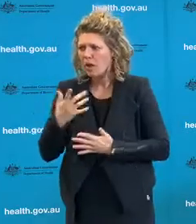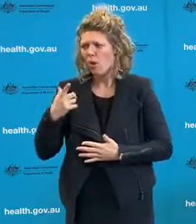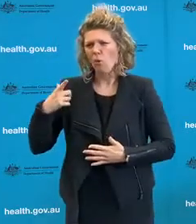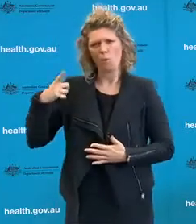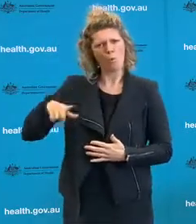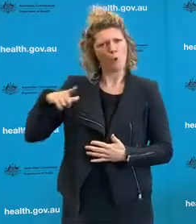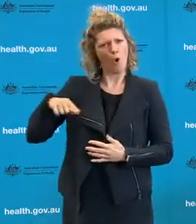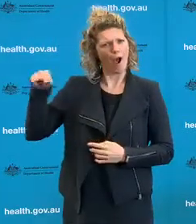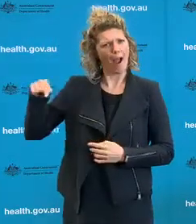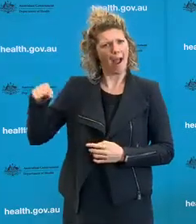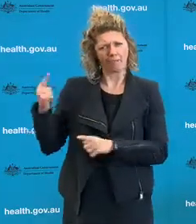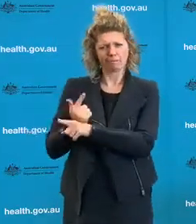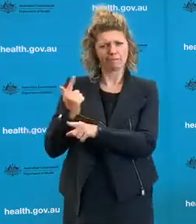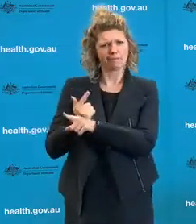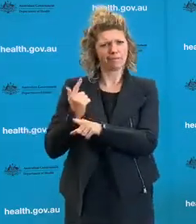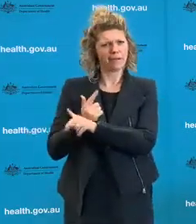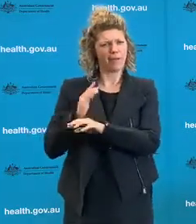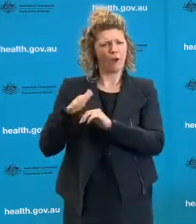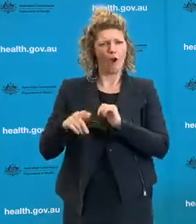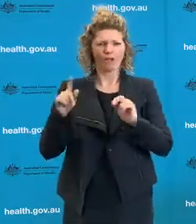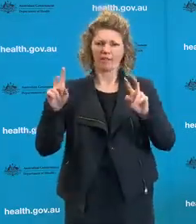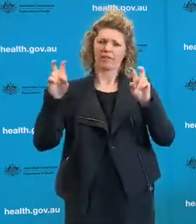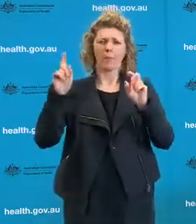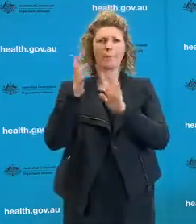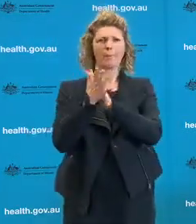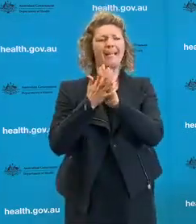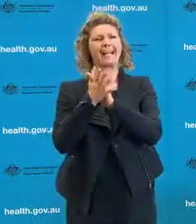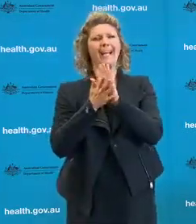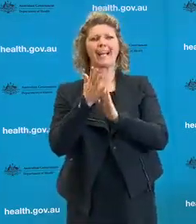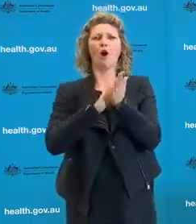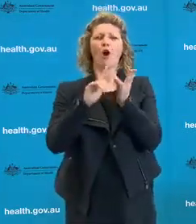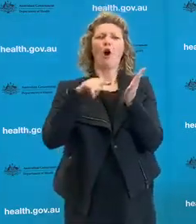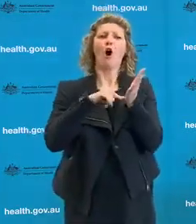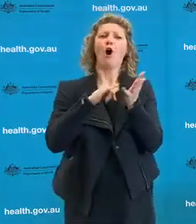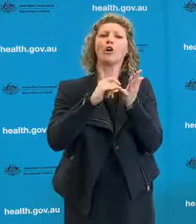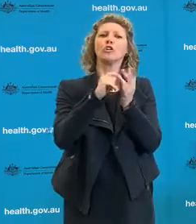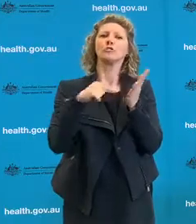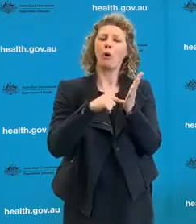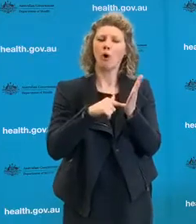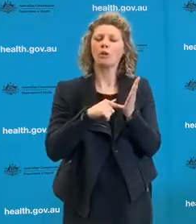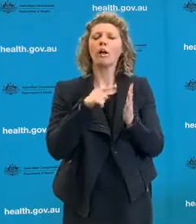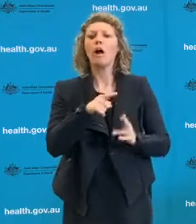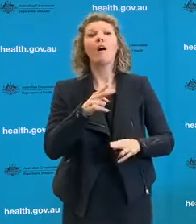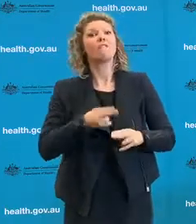why do we want to have a definition of hotspots for the purposes of